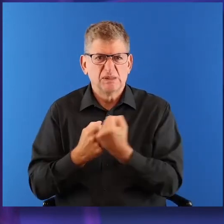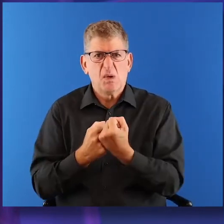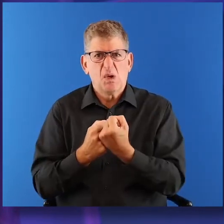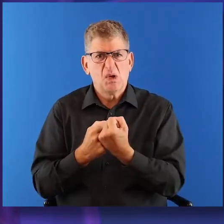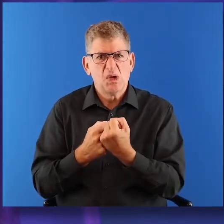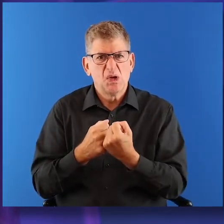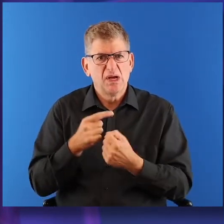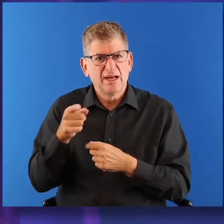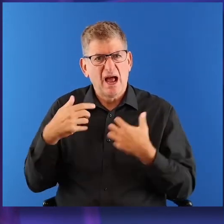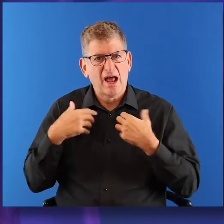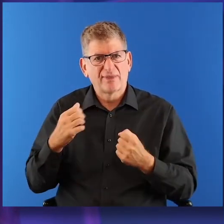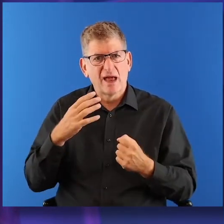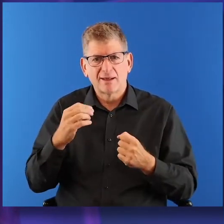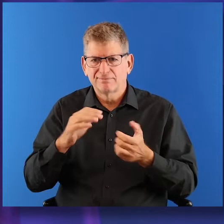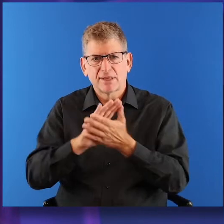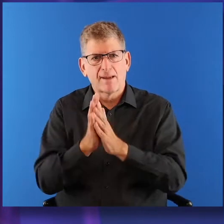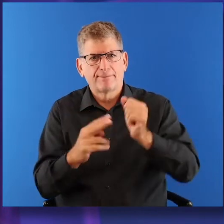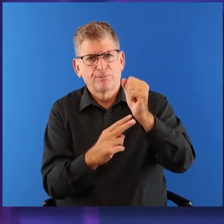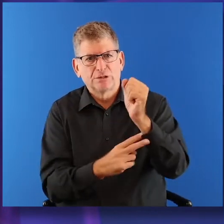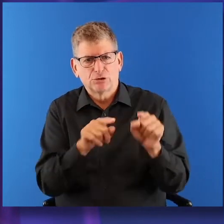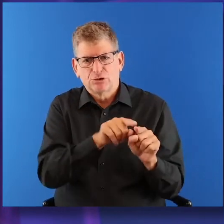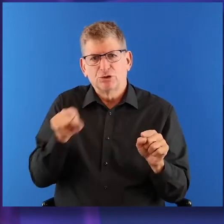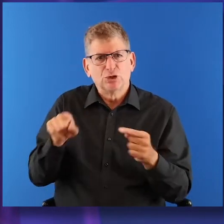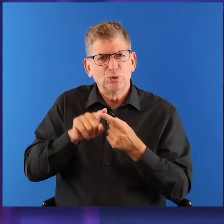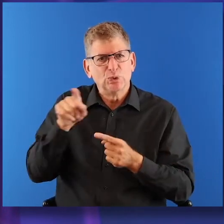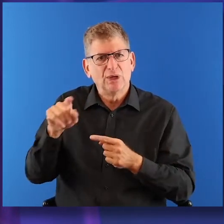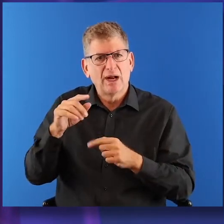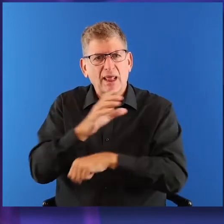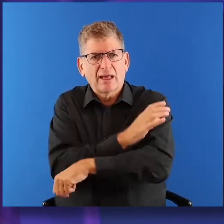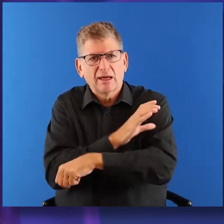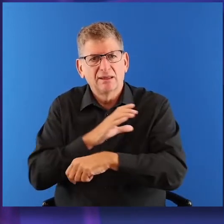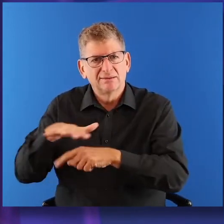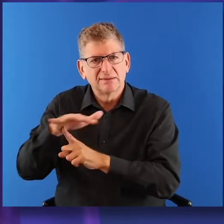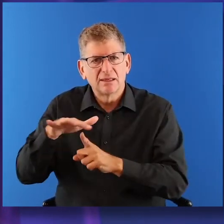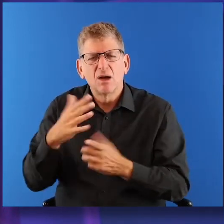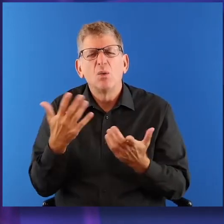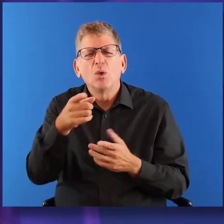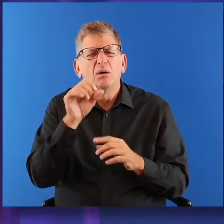health and bridge to clinical settings? What are the best examples for you of